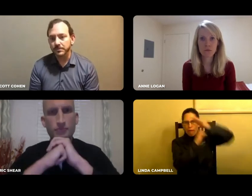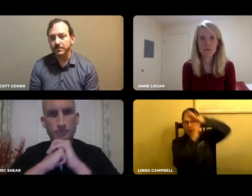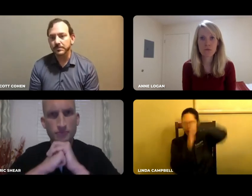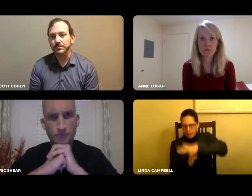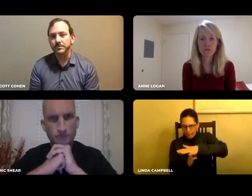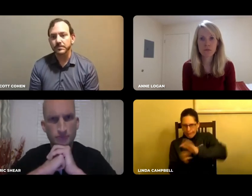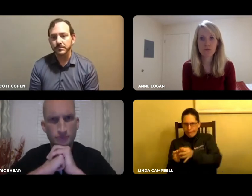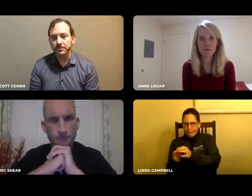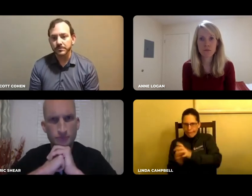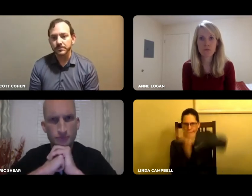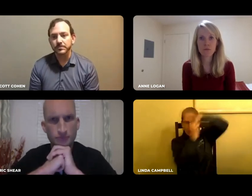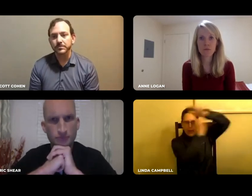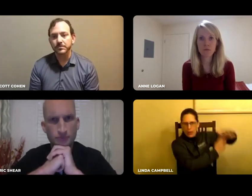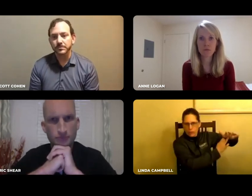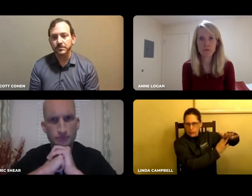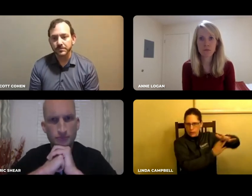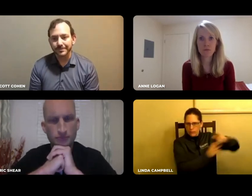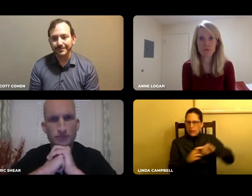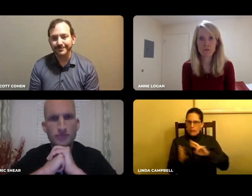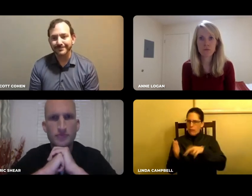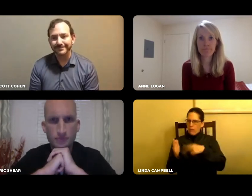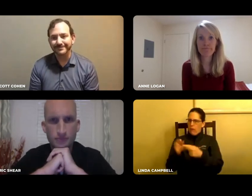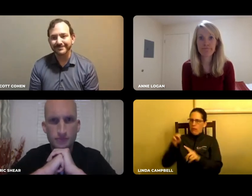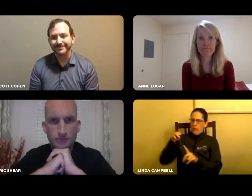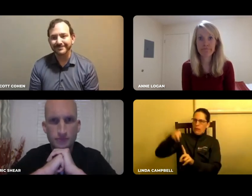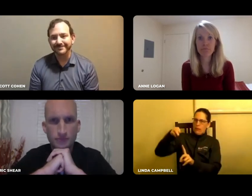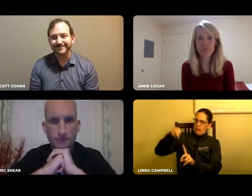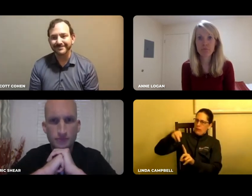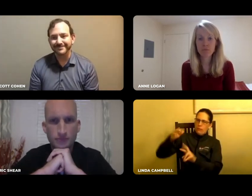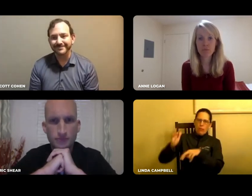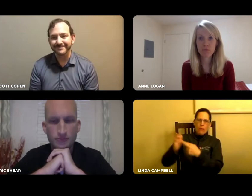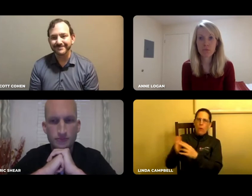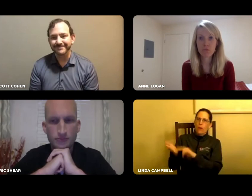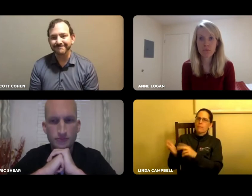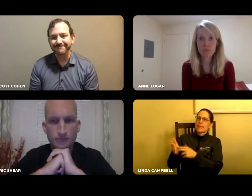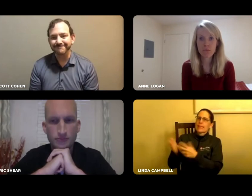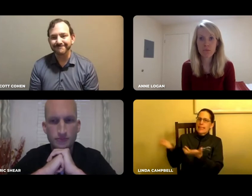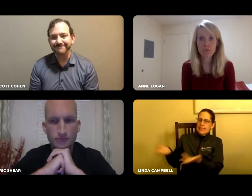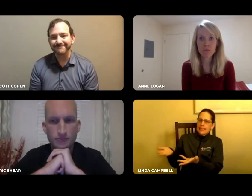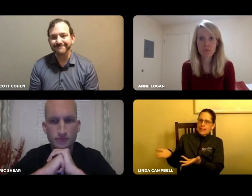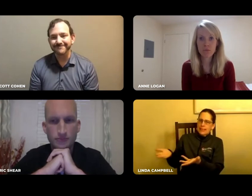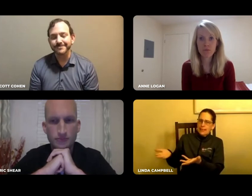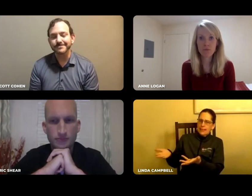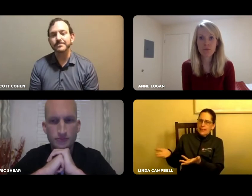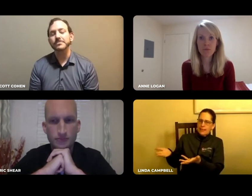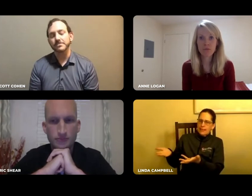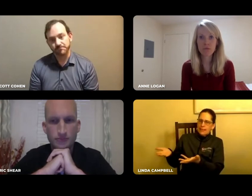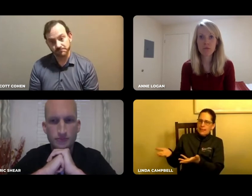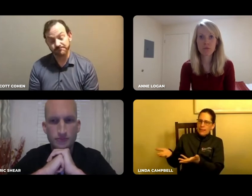You can't just be a helicopter interpreter. Jump in and fly out of the room.